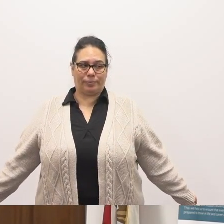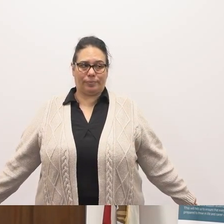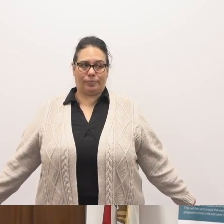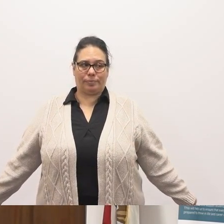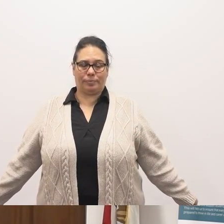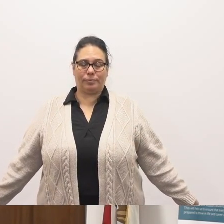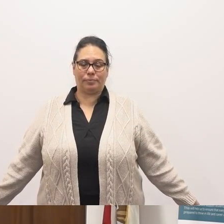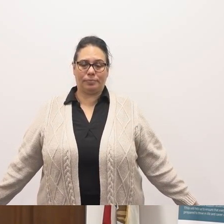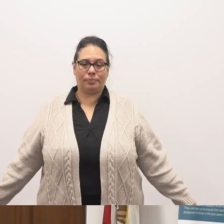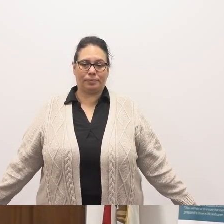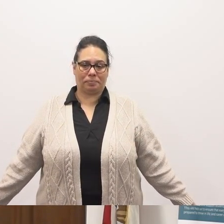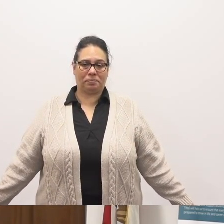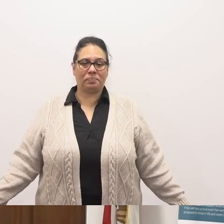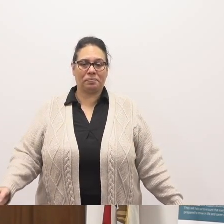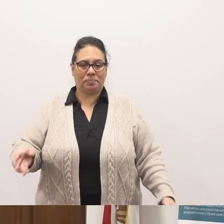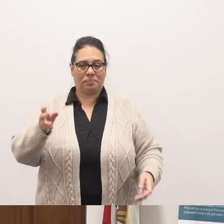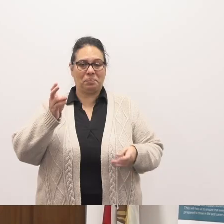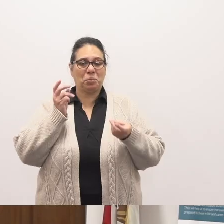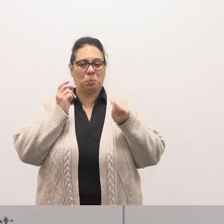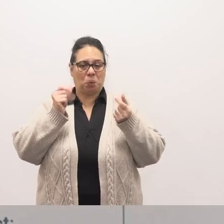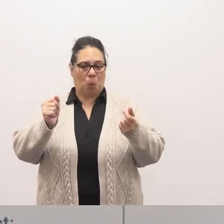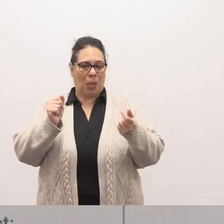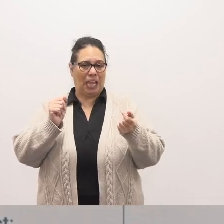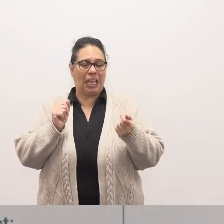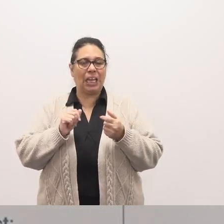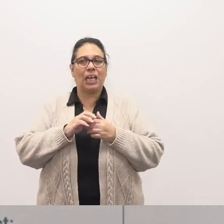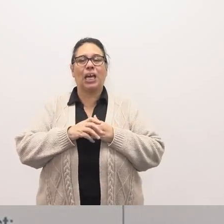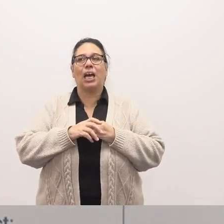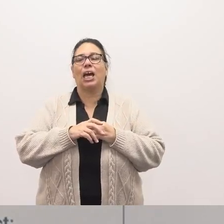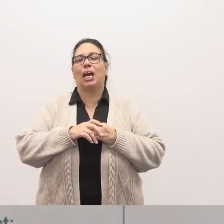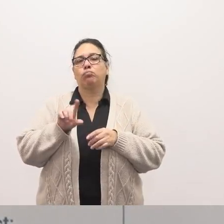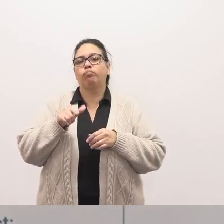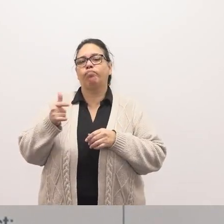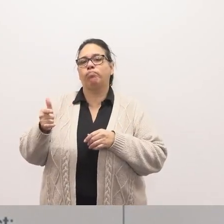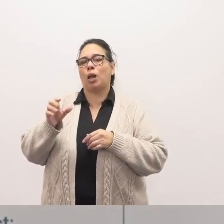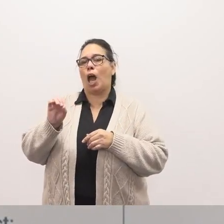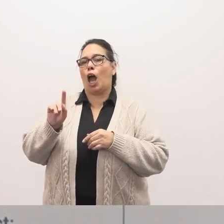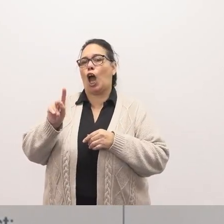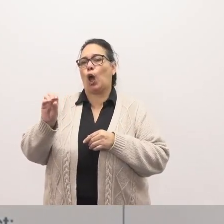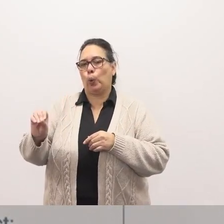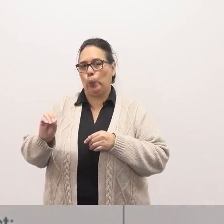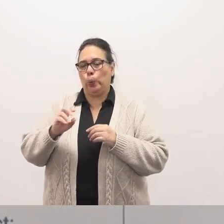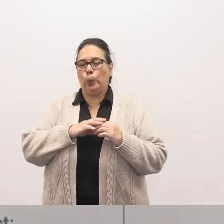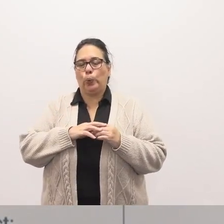Just a couple of quick things. I was privileged earlier last week to go